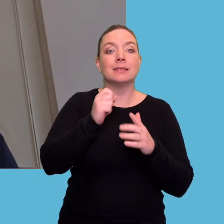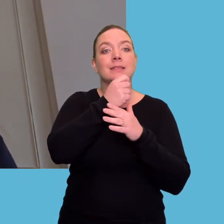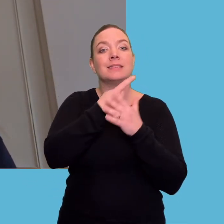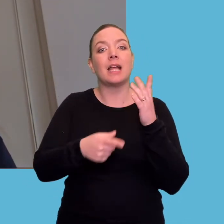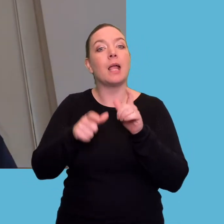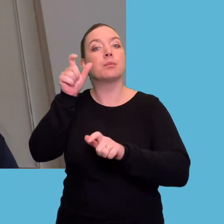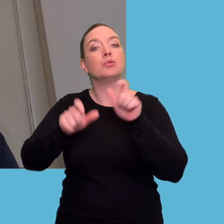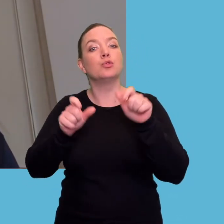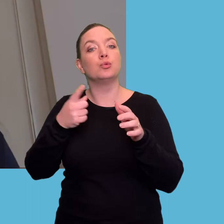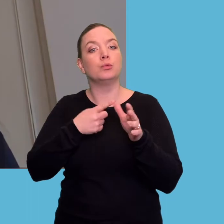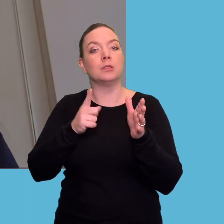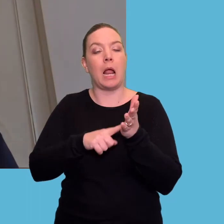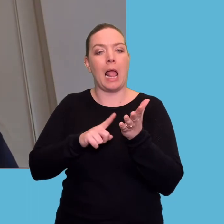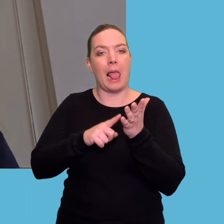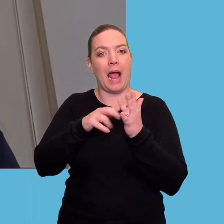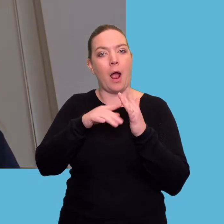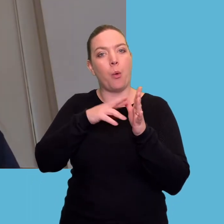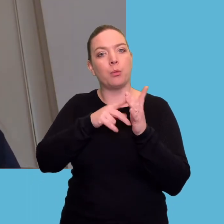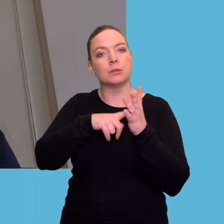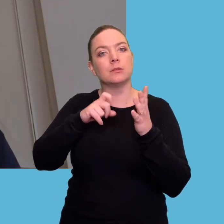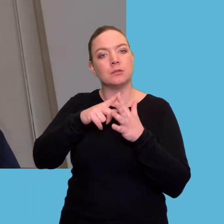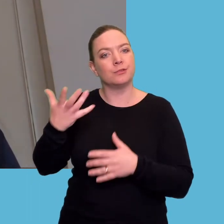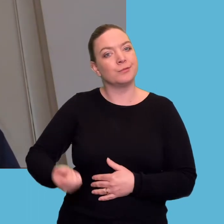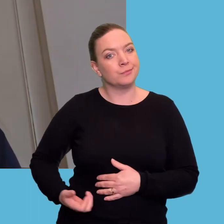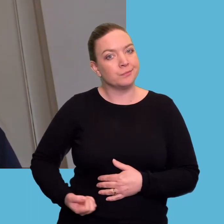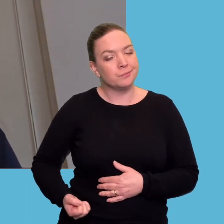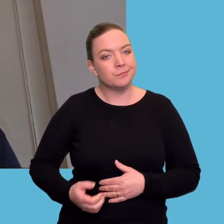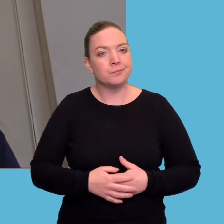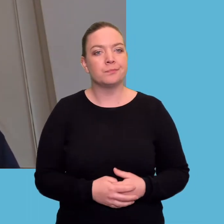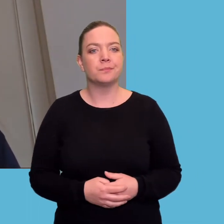students and whether you may be eligible for Disabled Students Allowance.